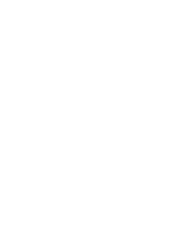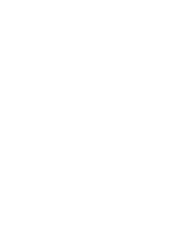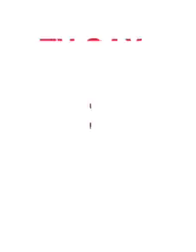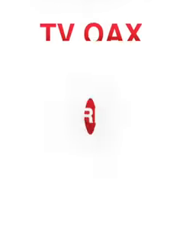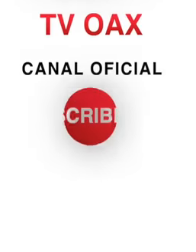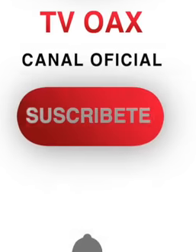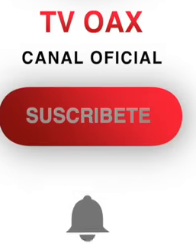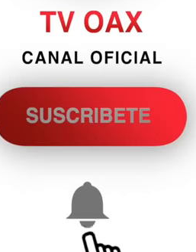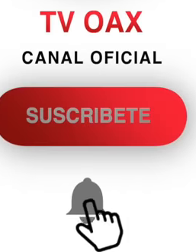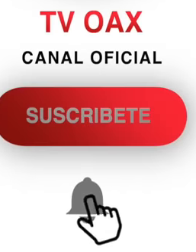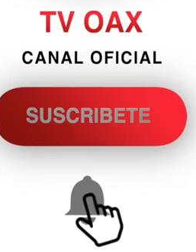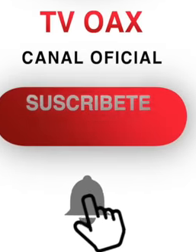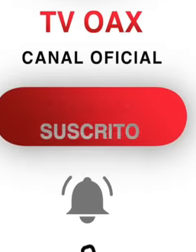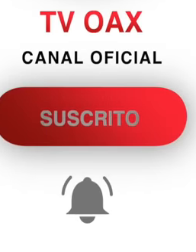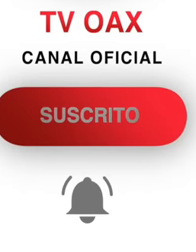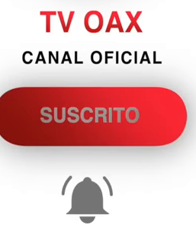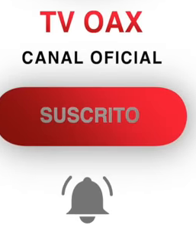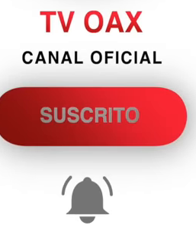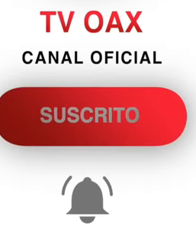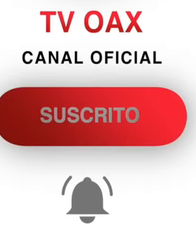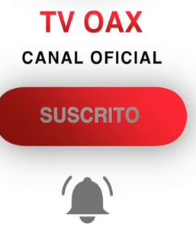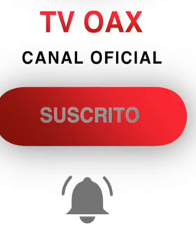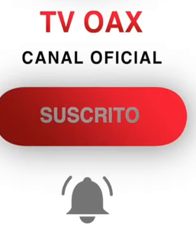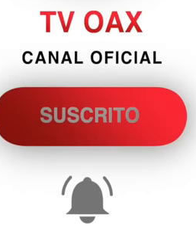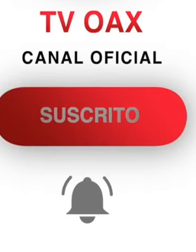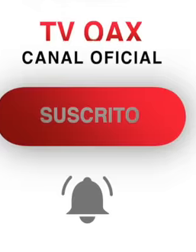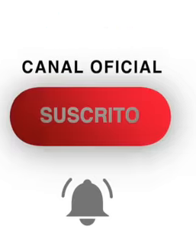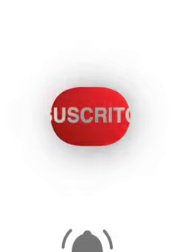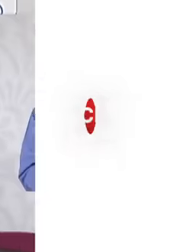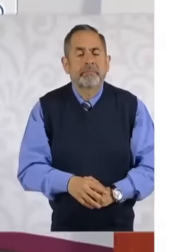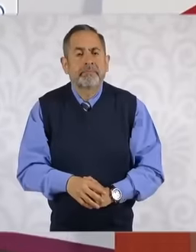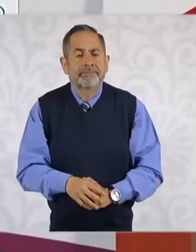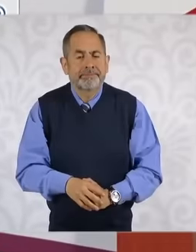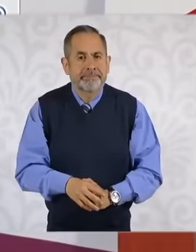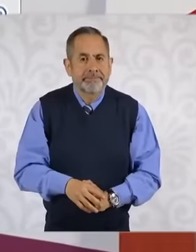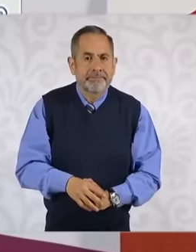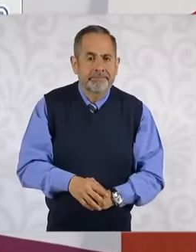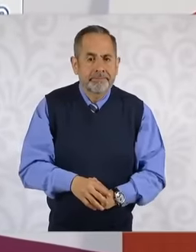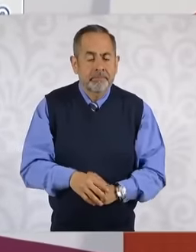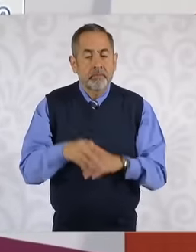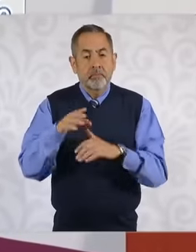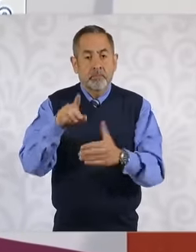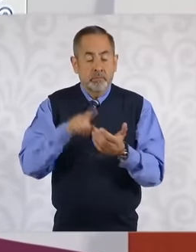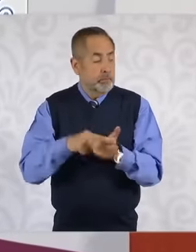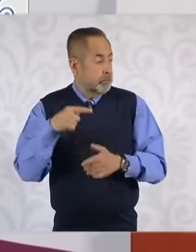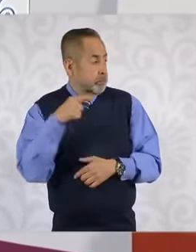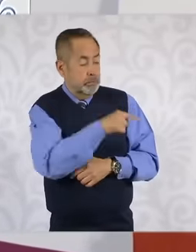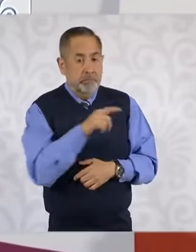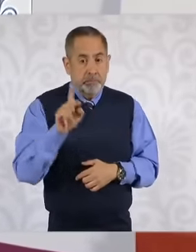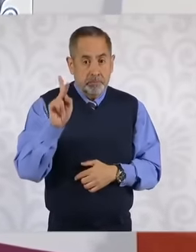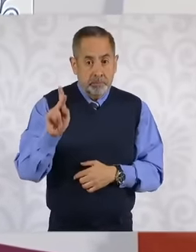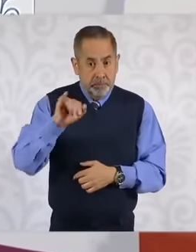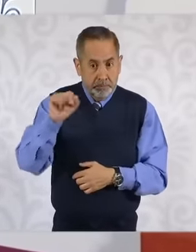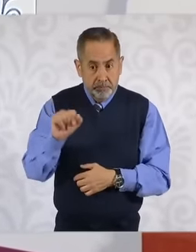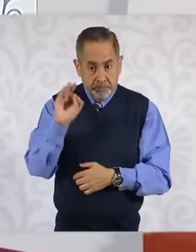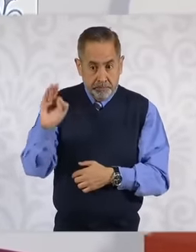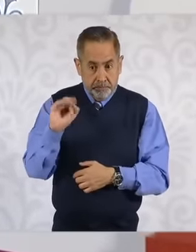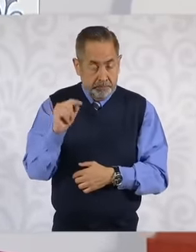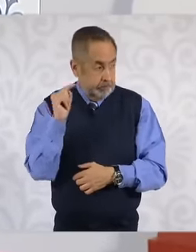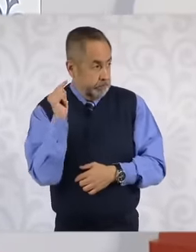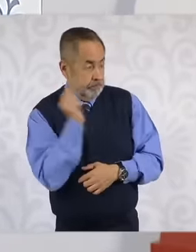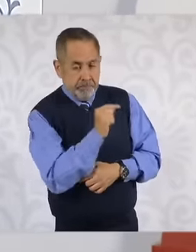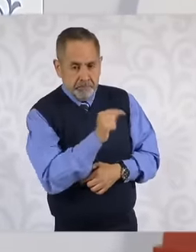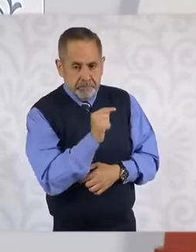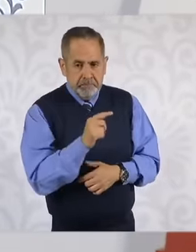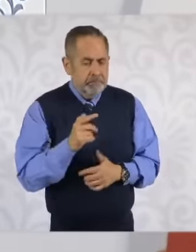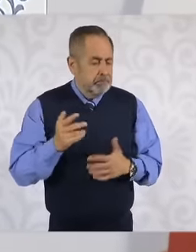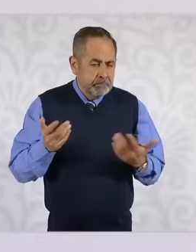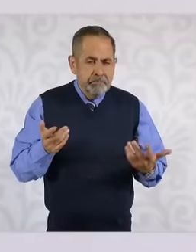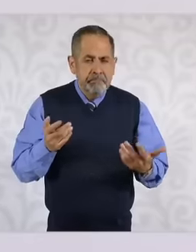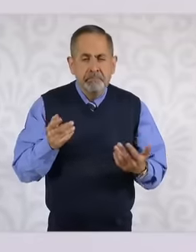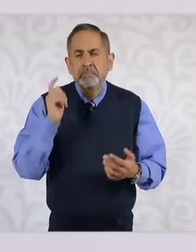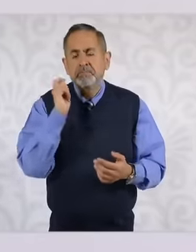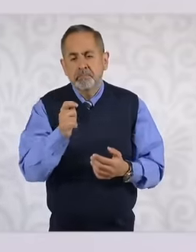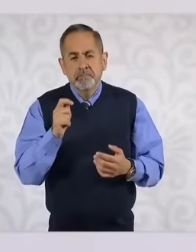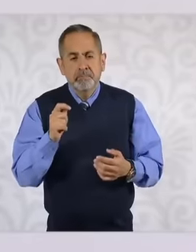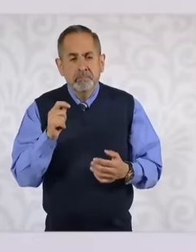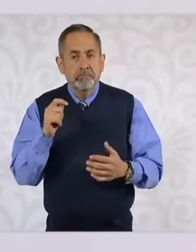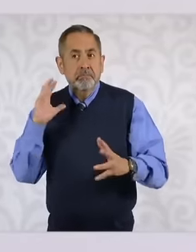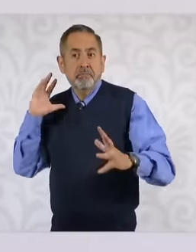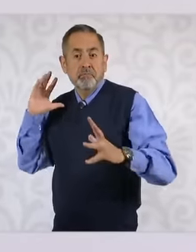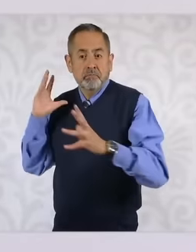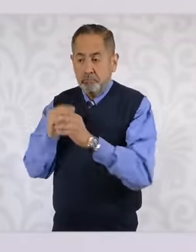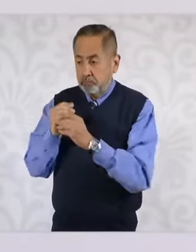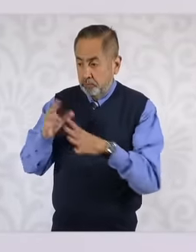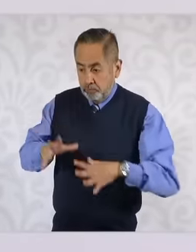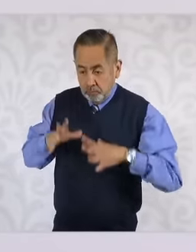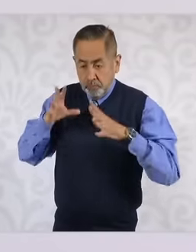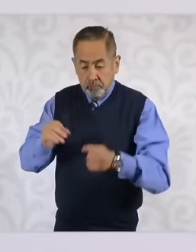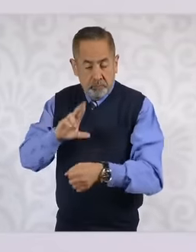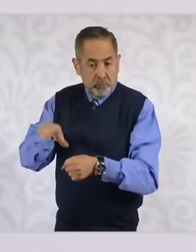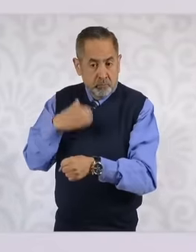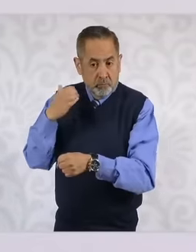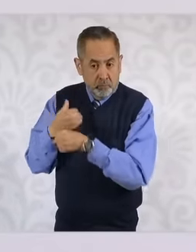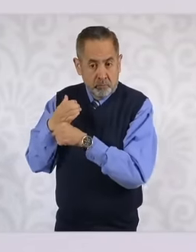and referring to the judicial power she means that 200 years after the republic that established the